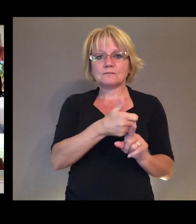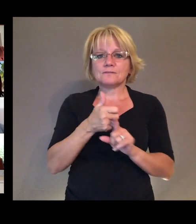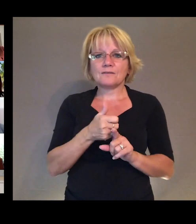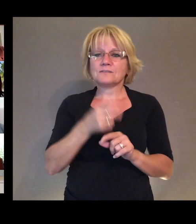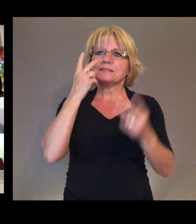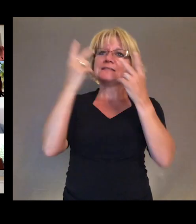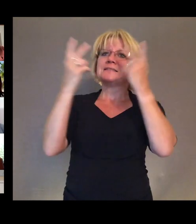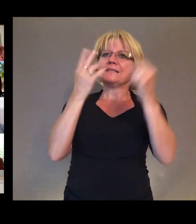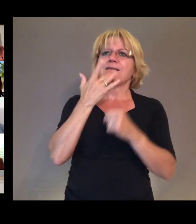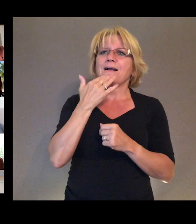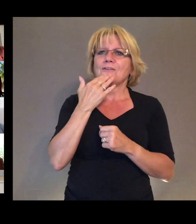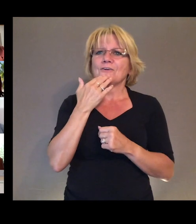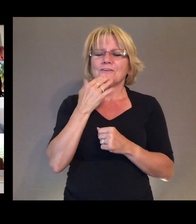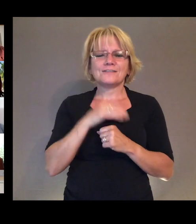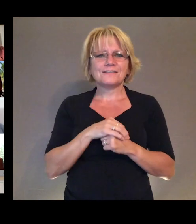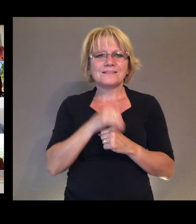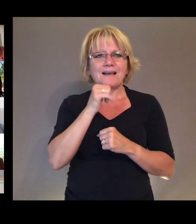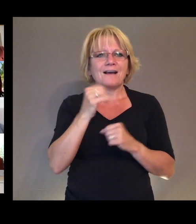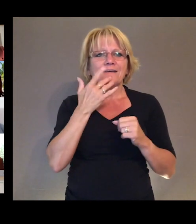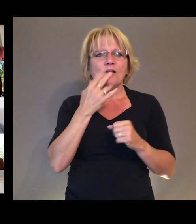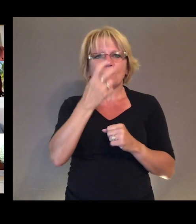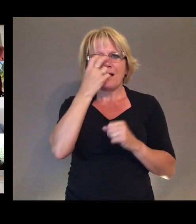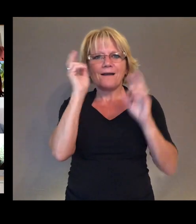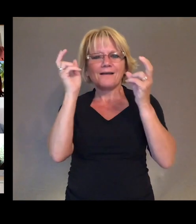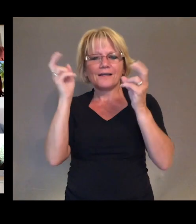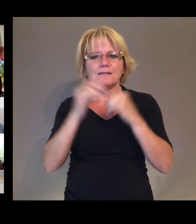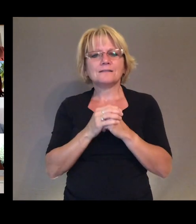or actually children are as early as six months old when I start to see color.